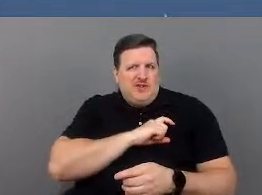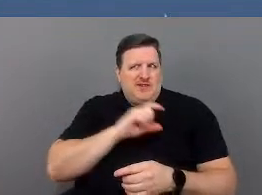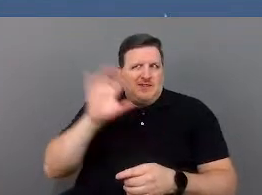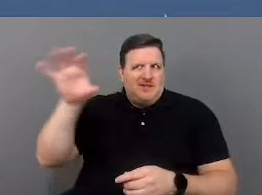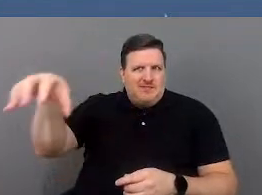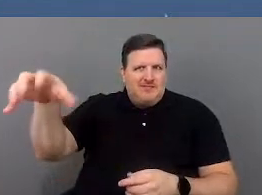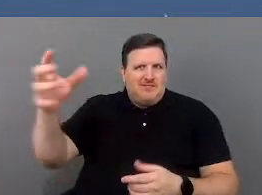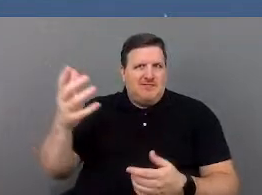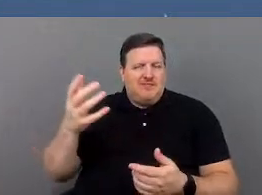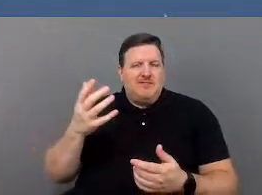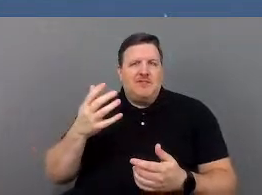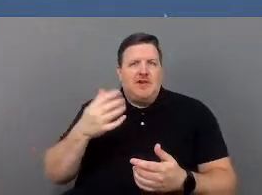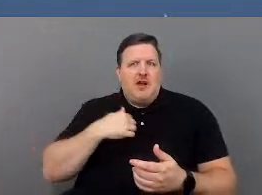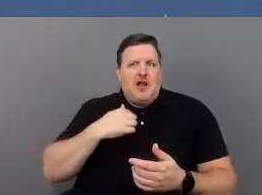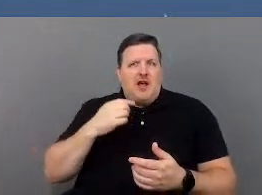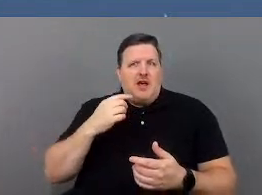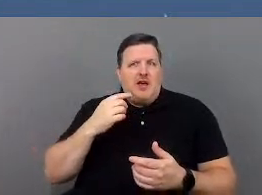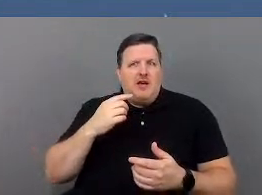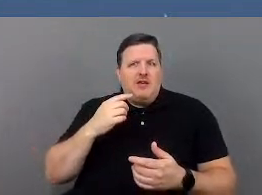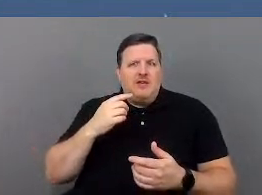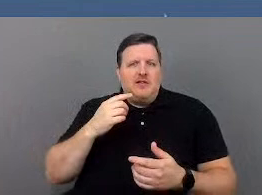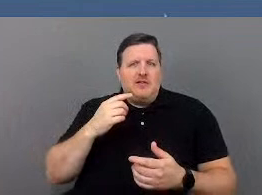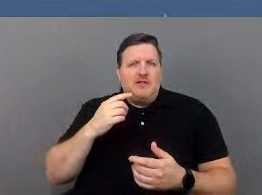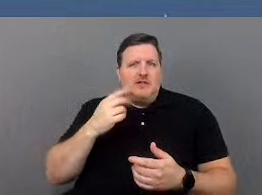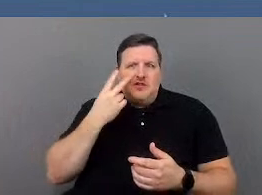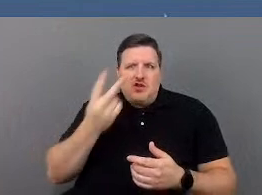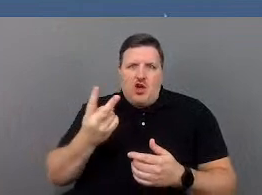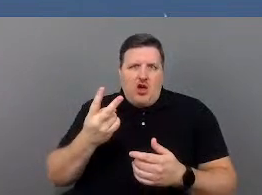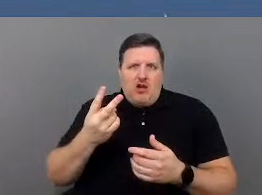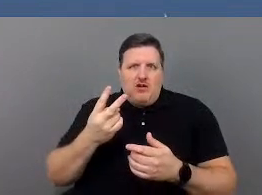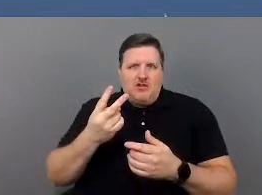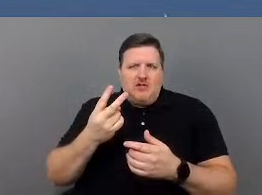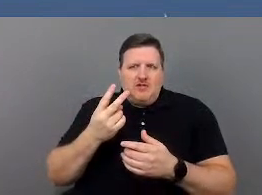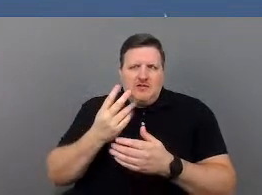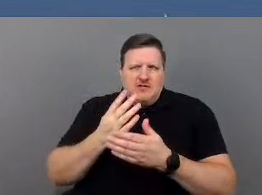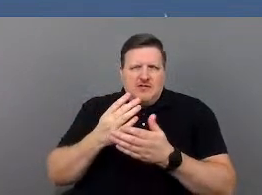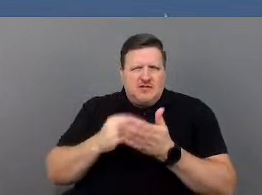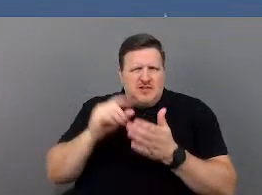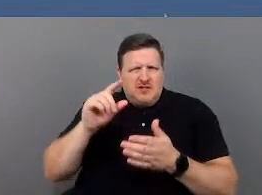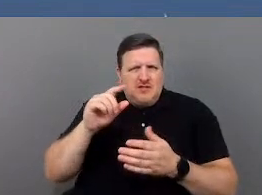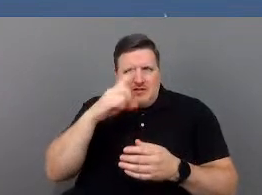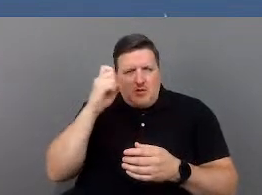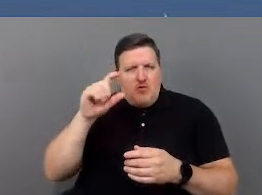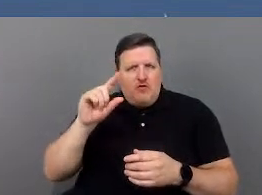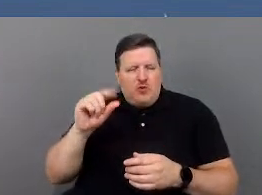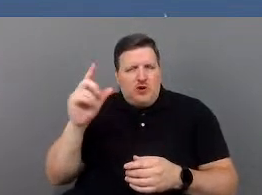ASSUMED WAS A CHARRED PIECE OF WALGREENS IN MY FRONT YARD IN THE SUMMER OF 2020. WHEN WE TALK ABOUT INCREASING POLICE